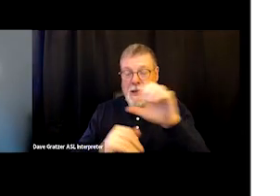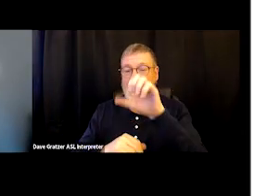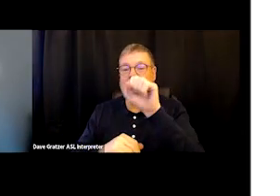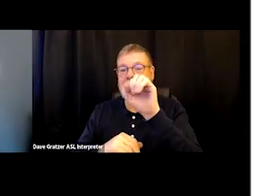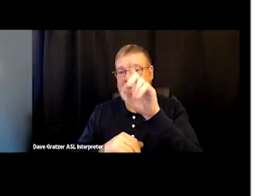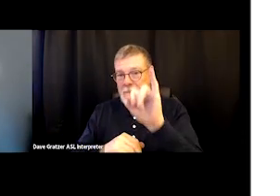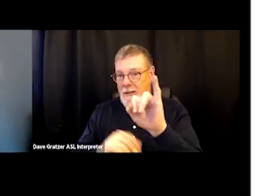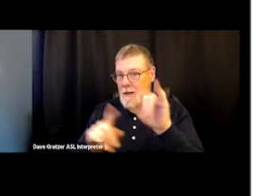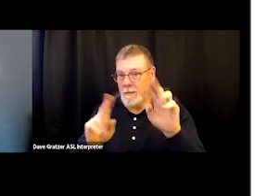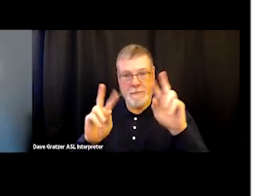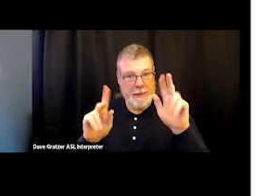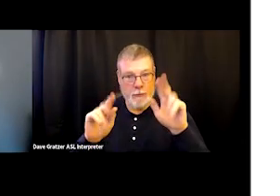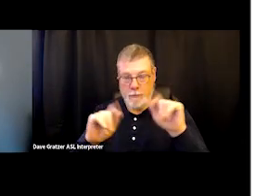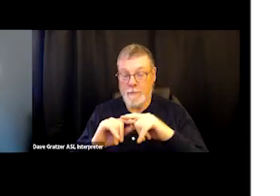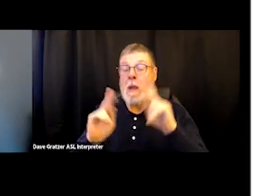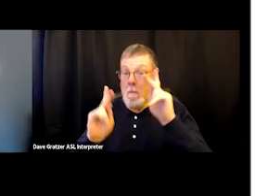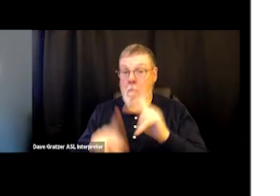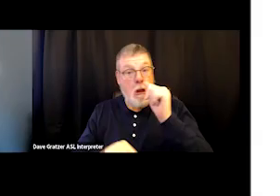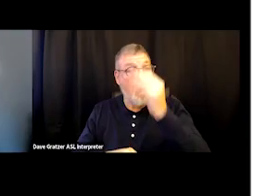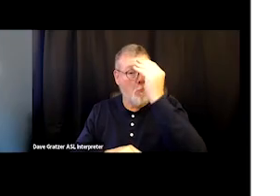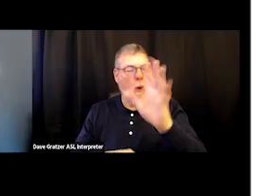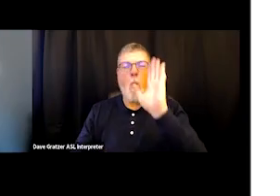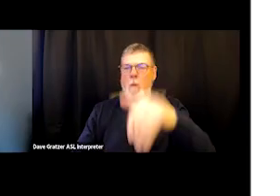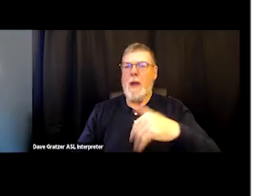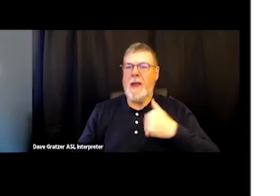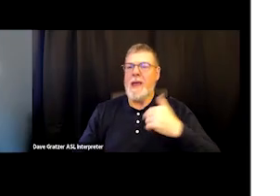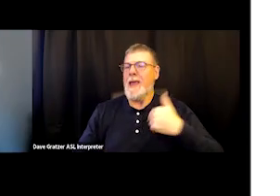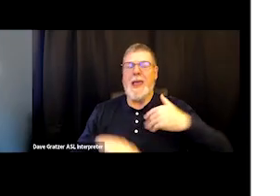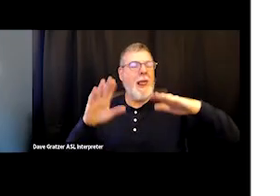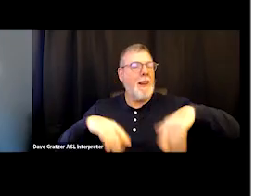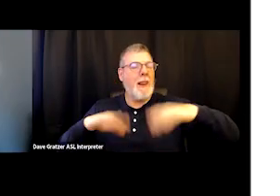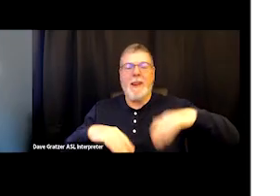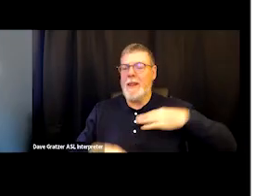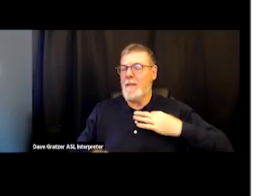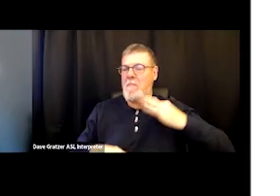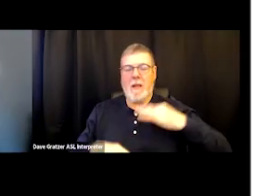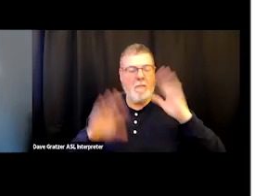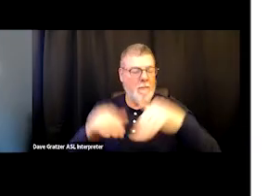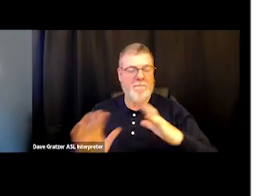So the person may be able to tell you this. They may be sure that they haven't applied for SSI or SSDI in the past